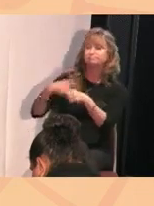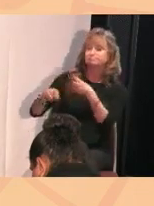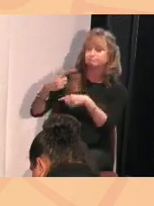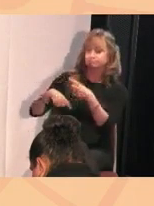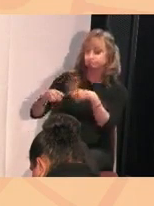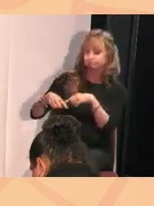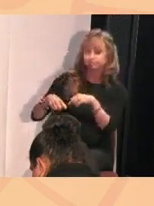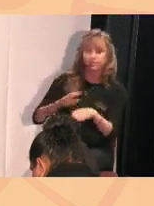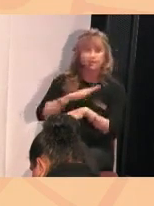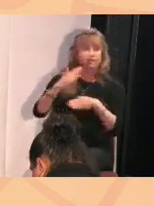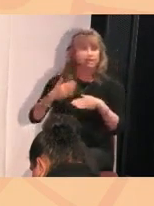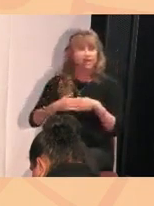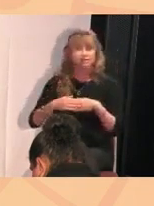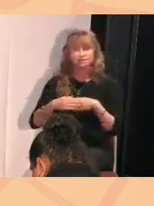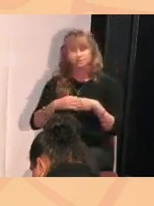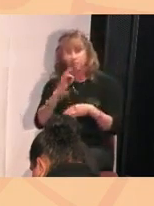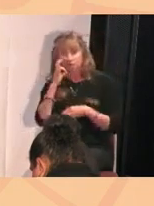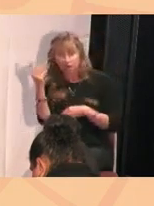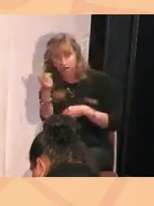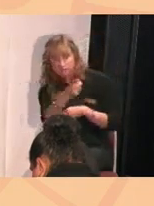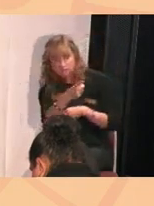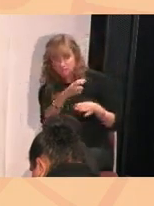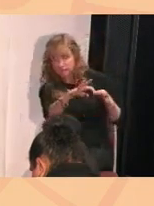I have a series of eight questions I will ask them.